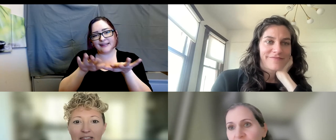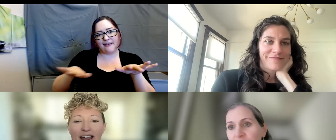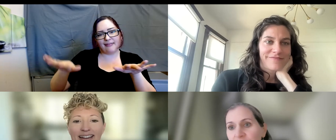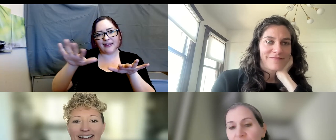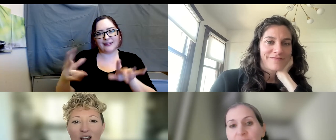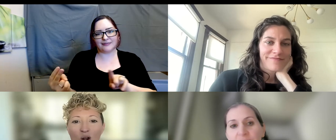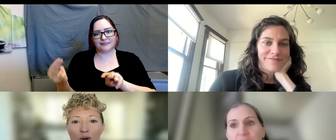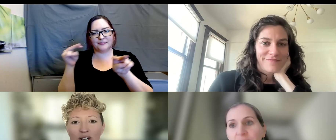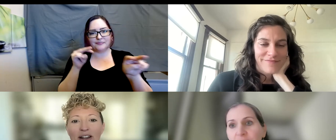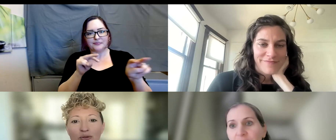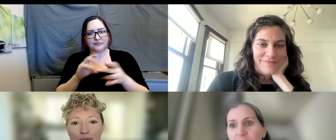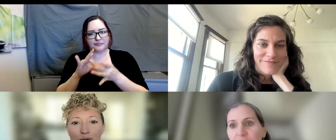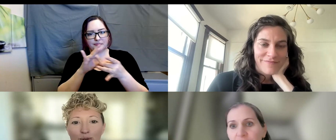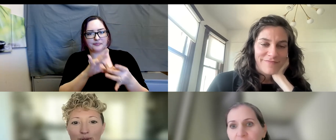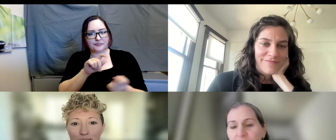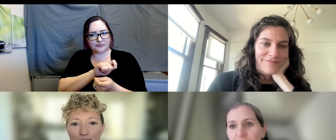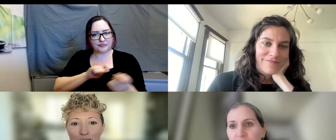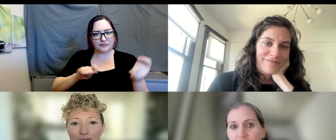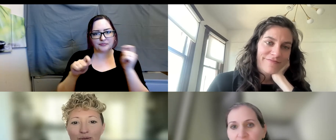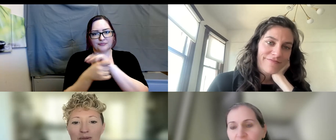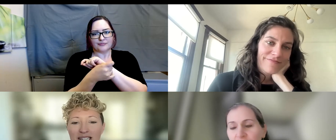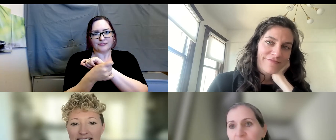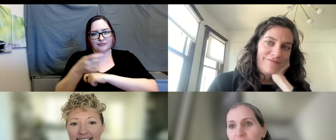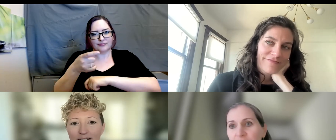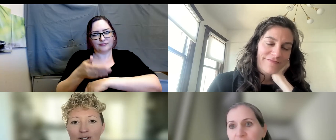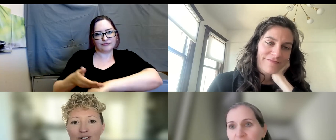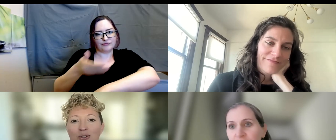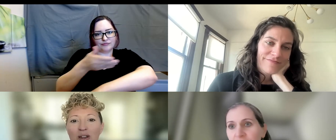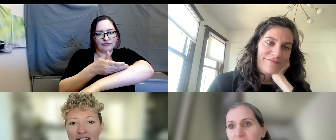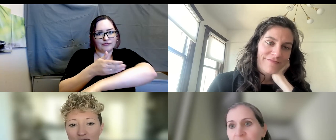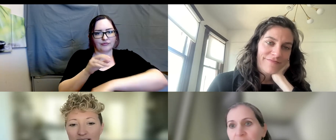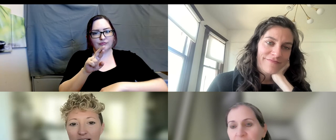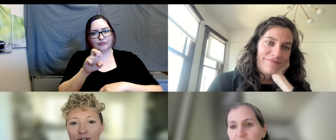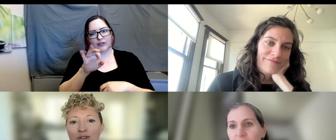and then we're gonna kind of move through from the state level to the agency level